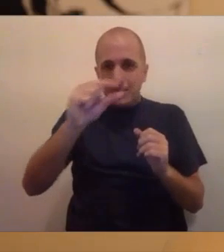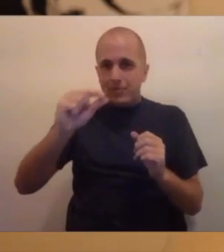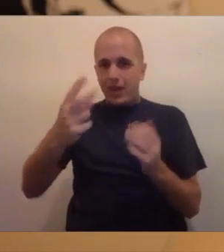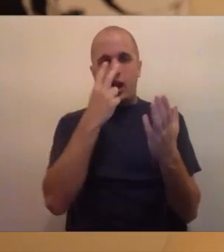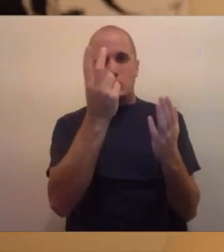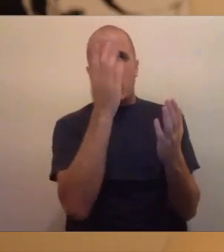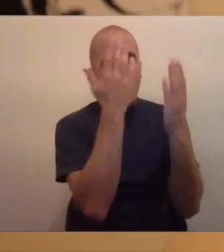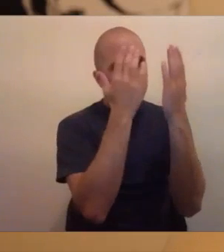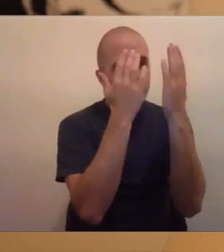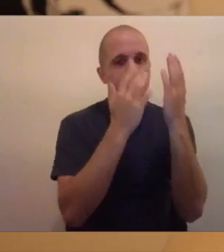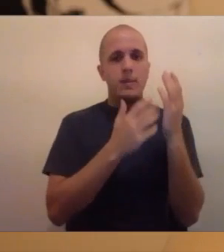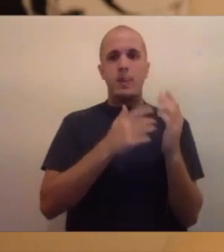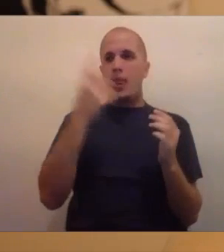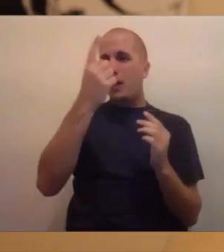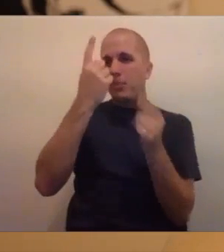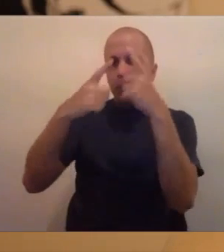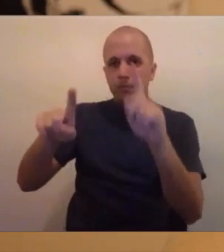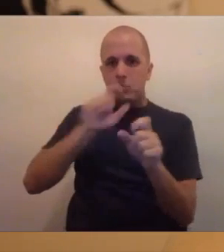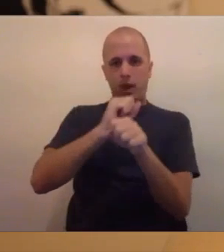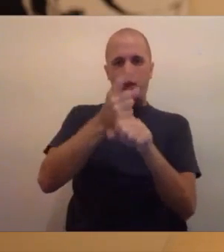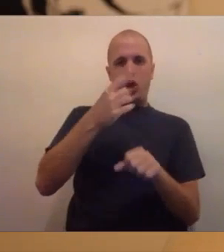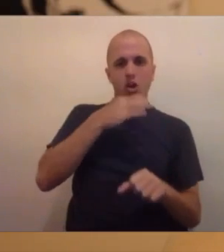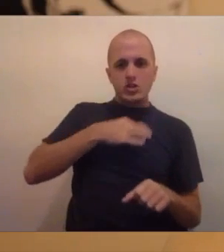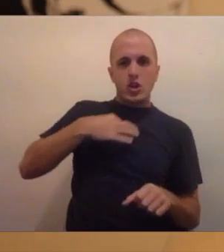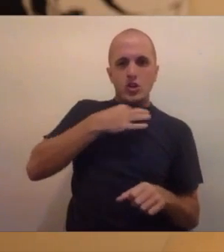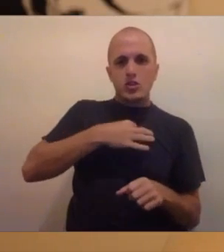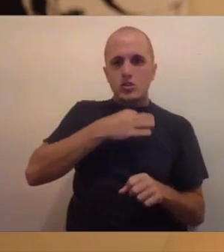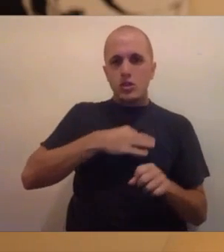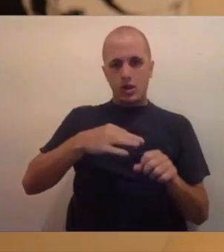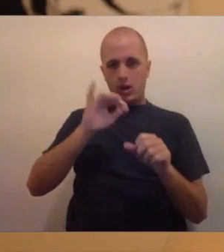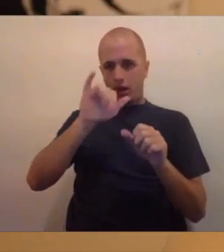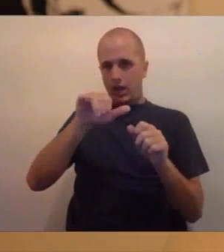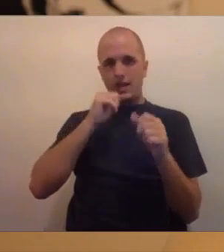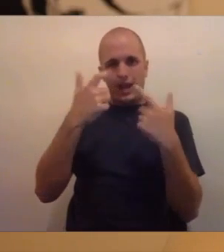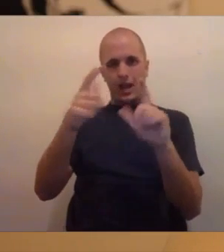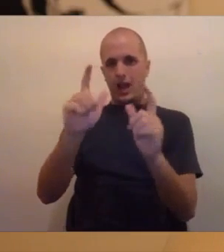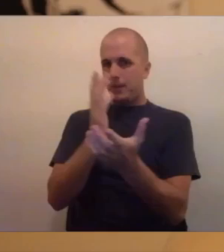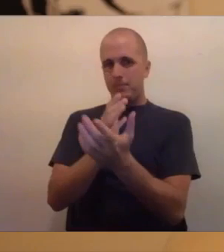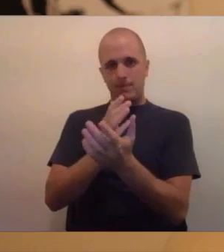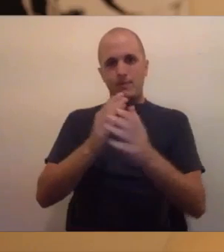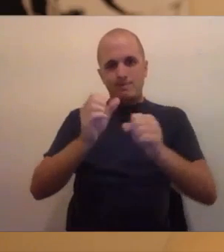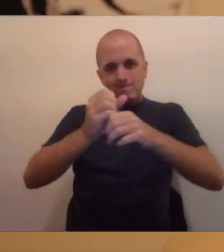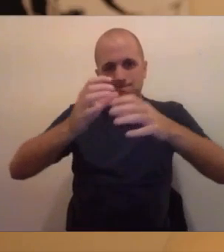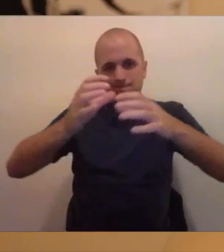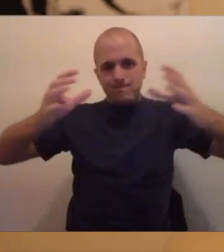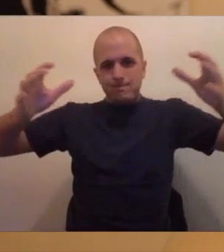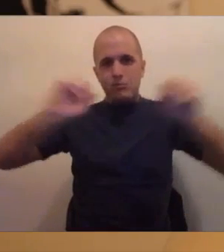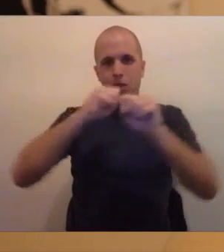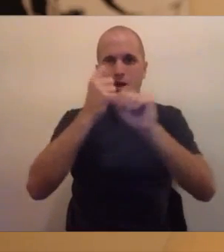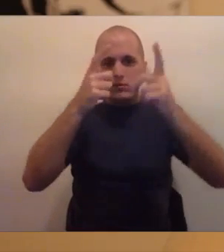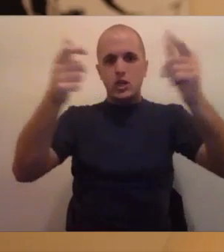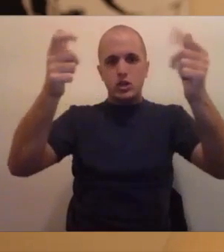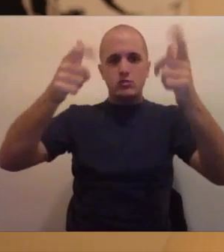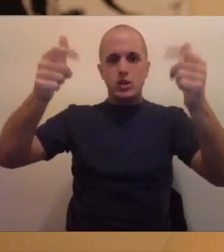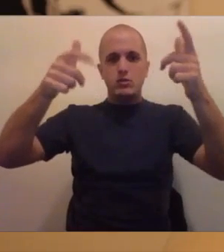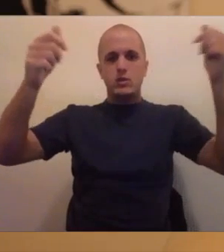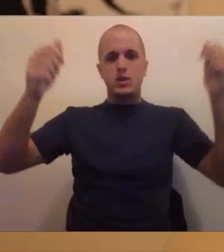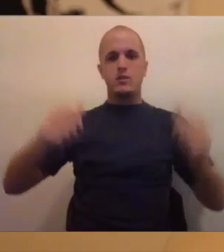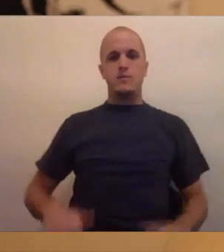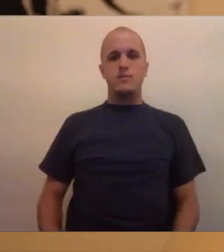It can happen again by incident, it can happen again, something, ups and downs in your